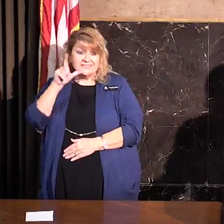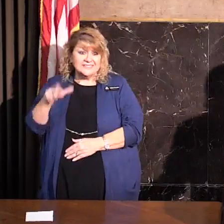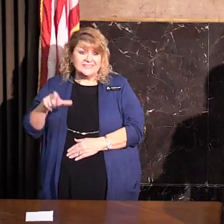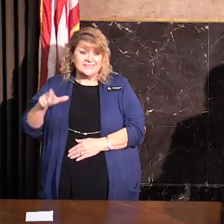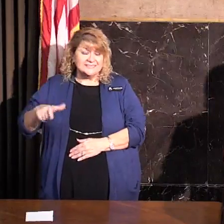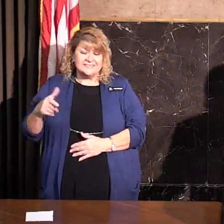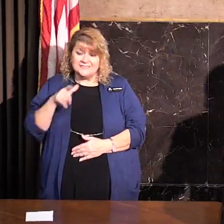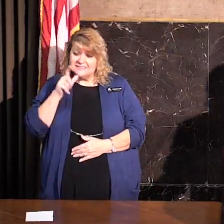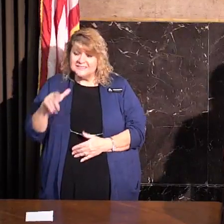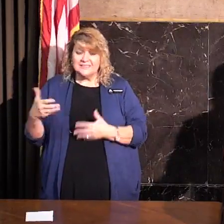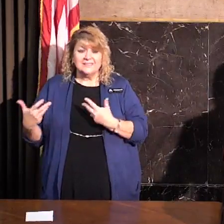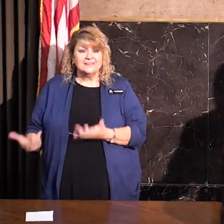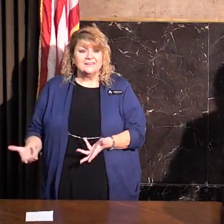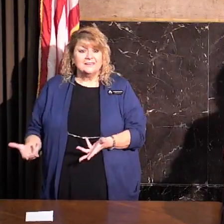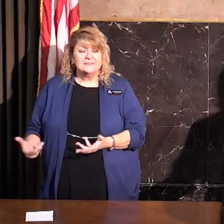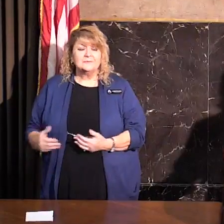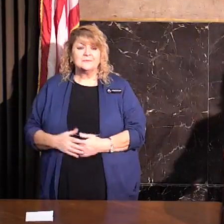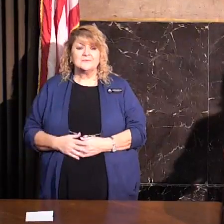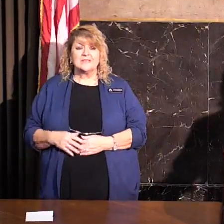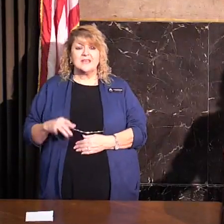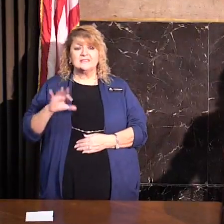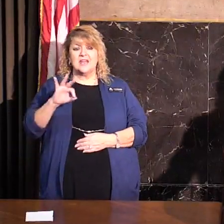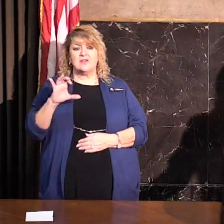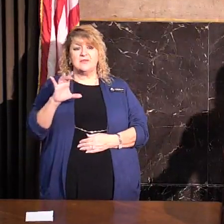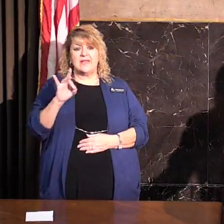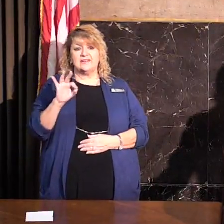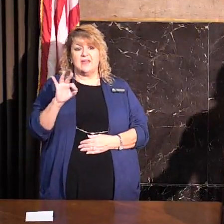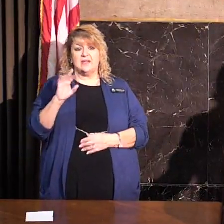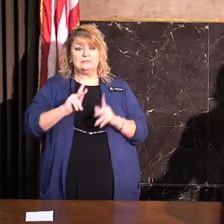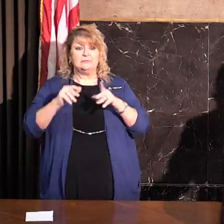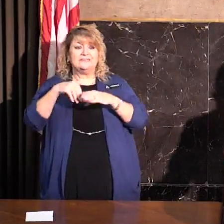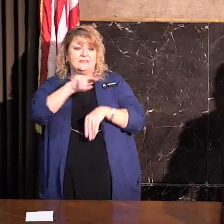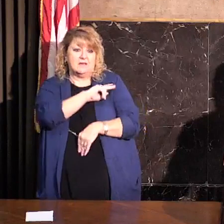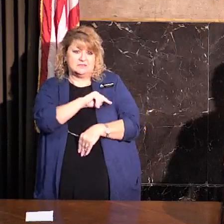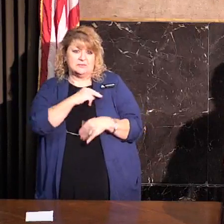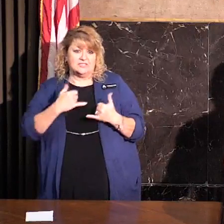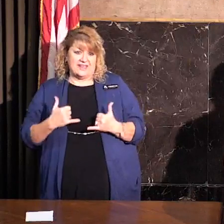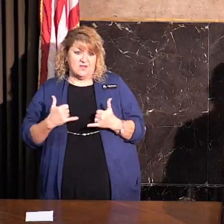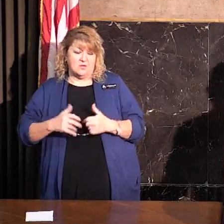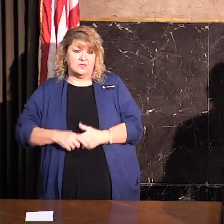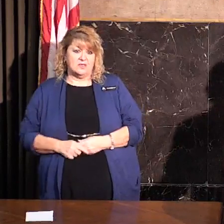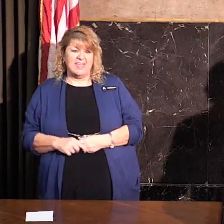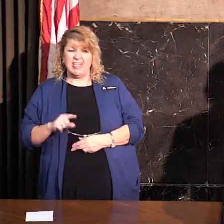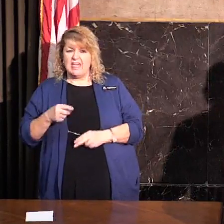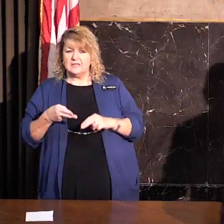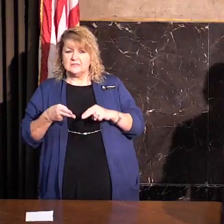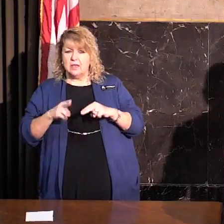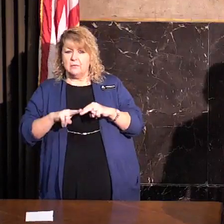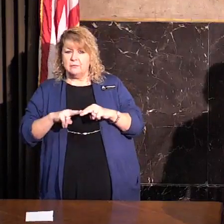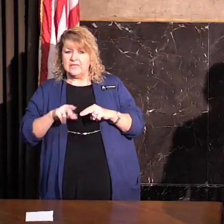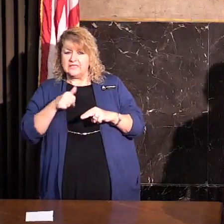have 989 individuals hospitalized with COVID. That's